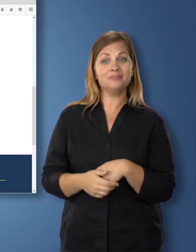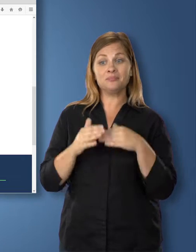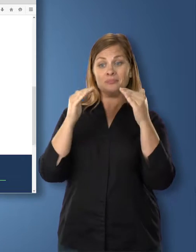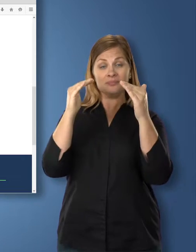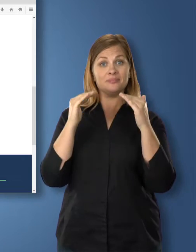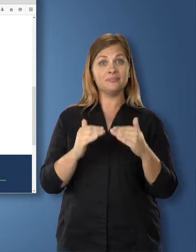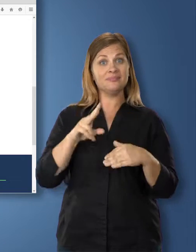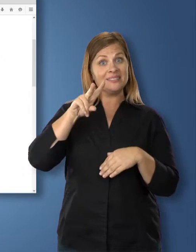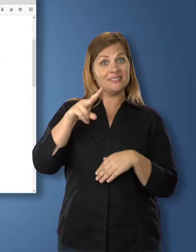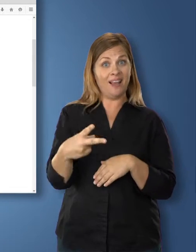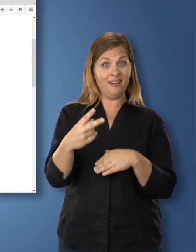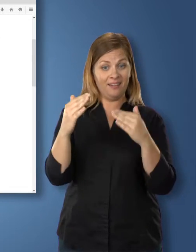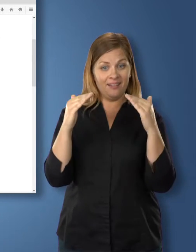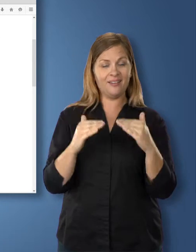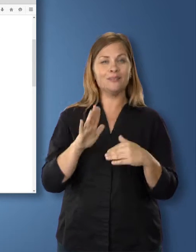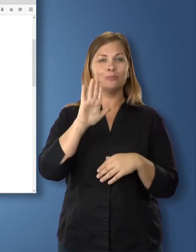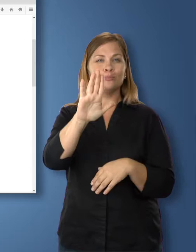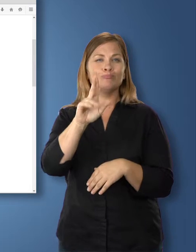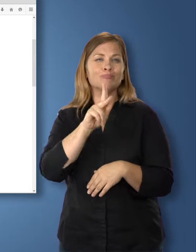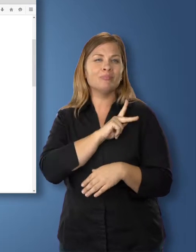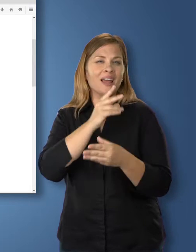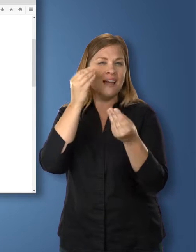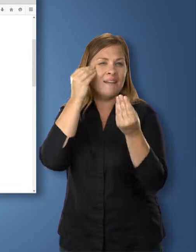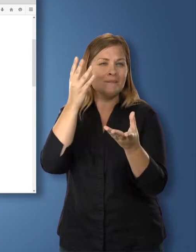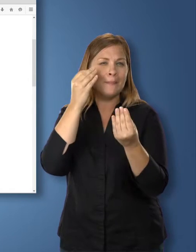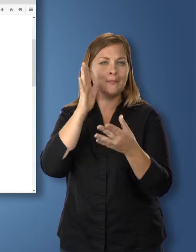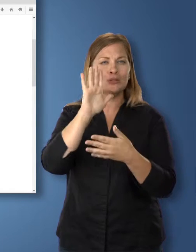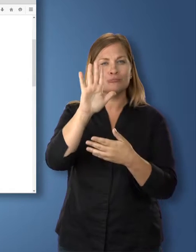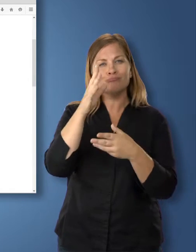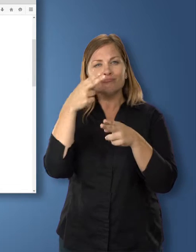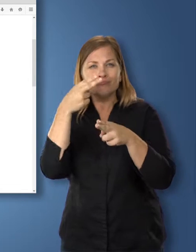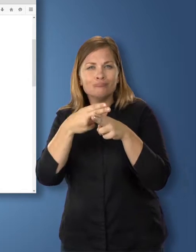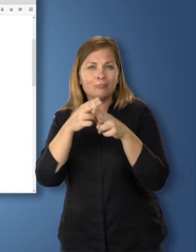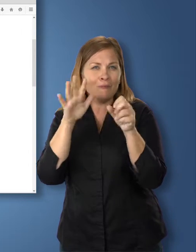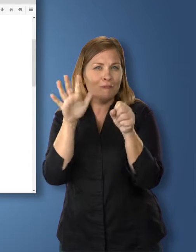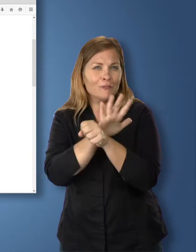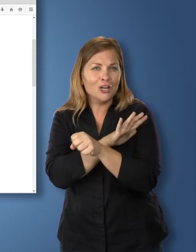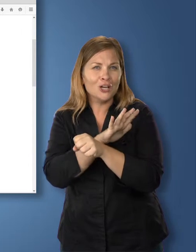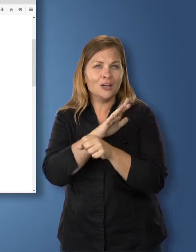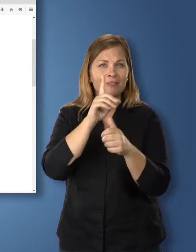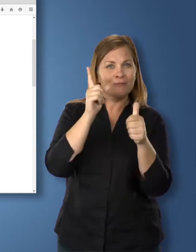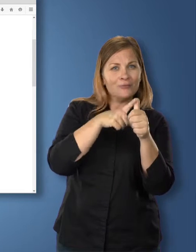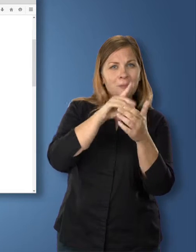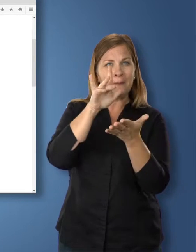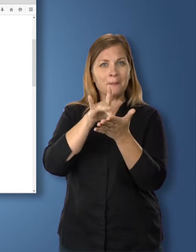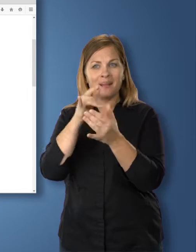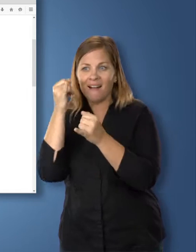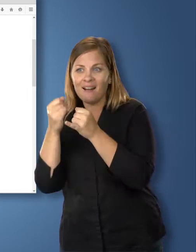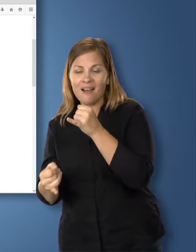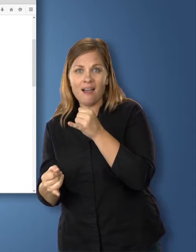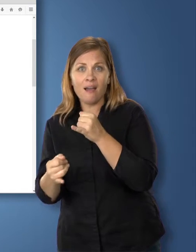Then click "Next." Step 2 collects your personal information.